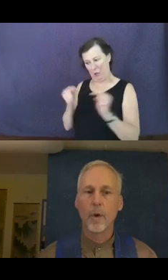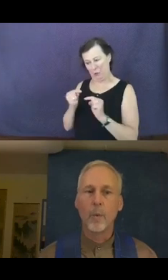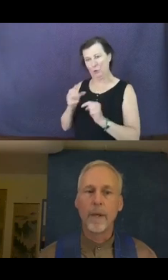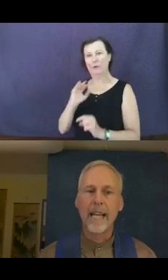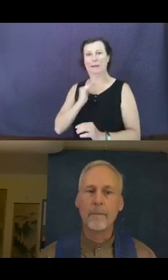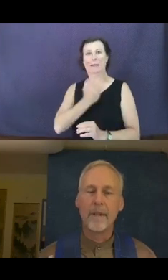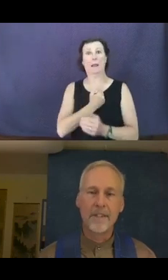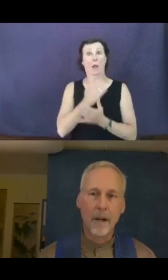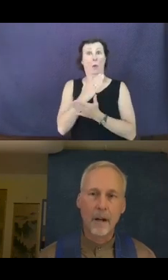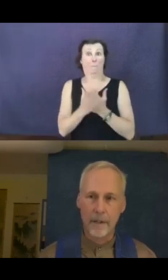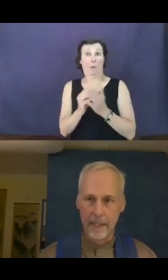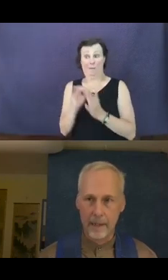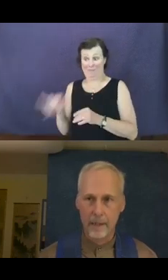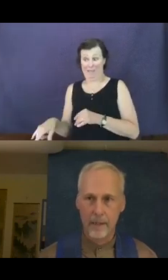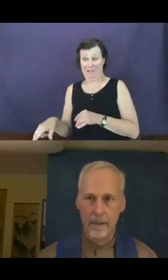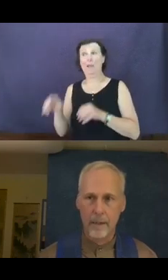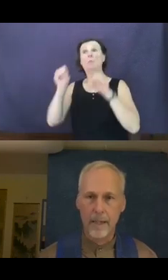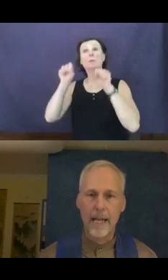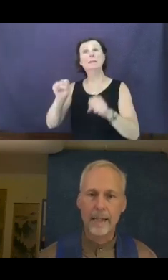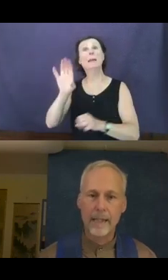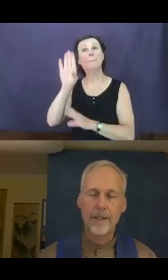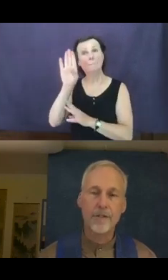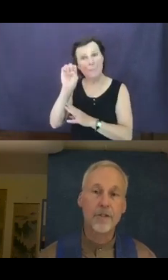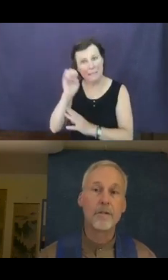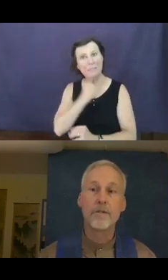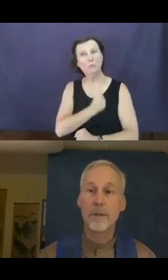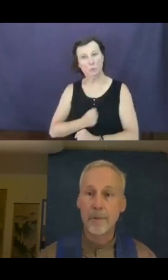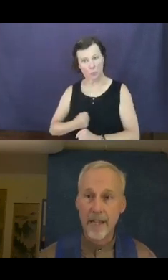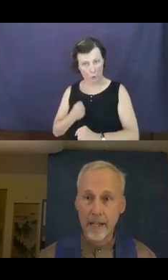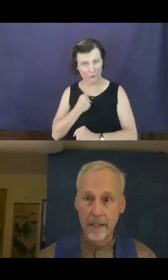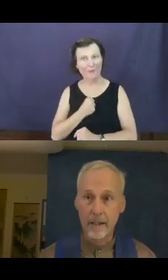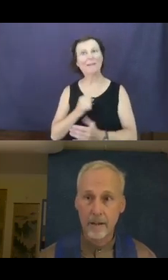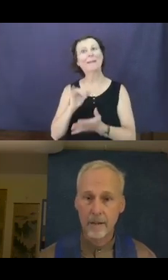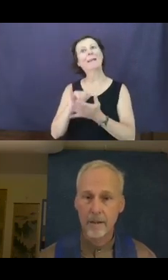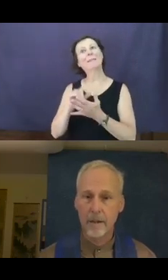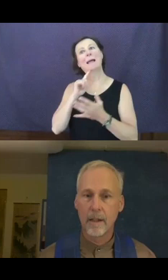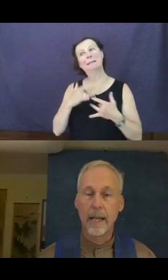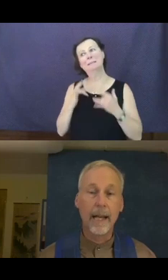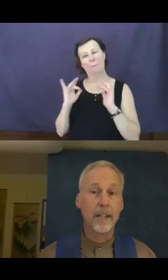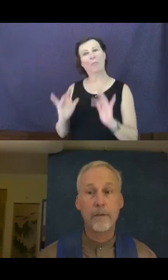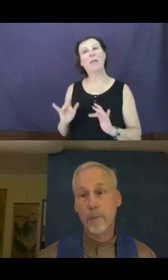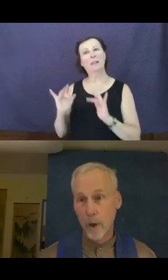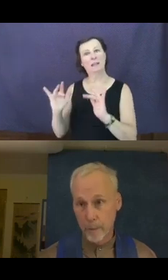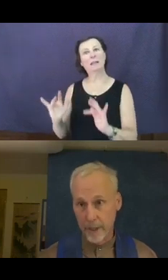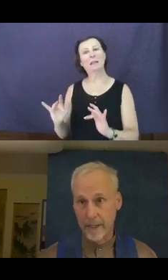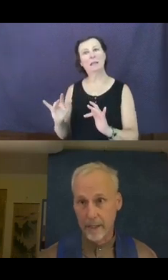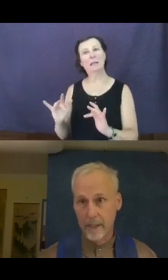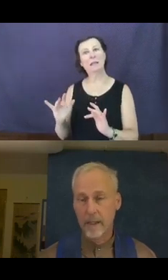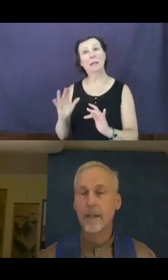We can be sorry, that is, sympathetic and, if appropriate,